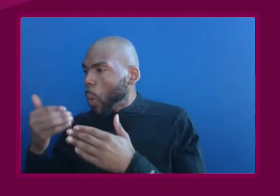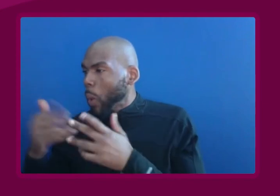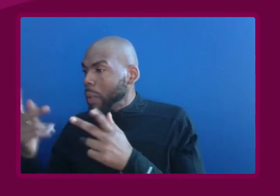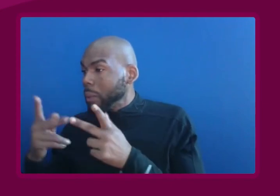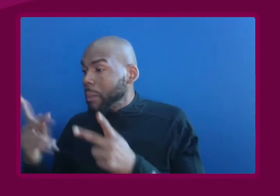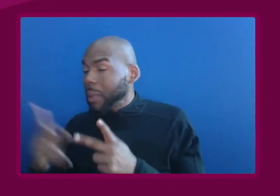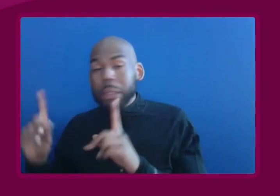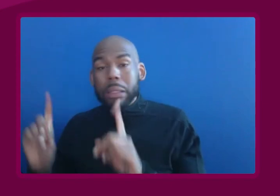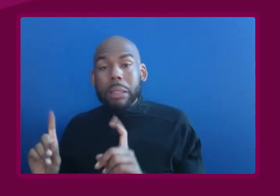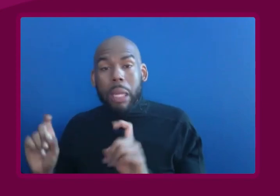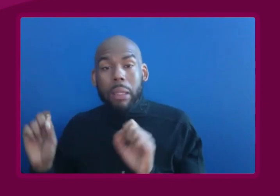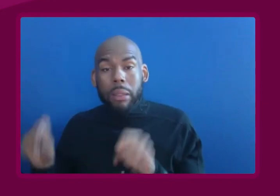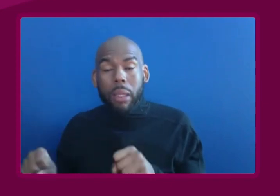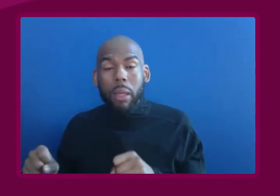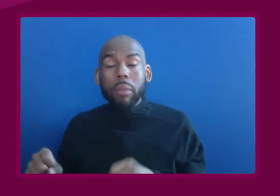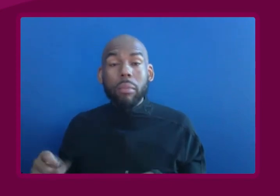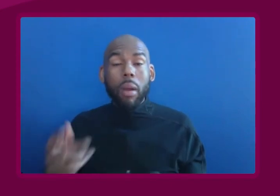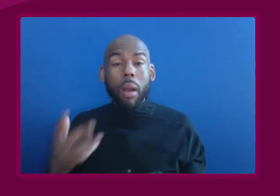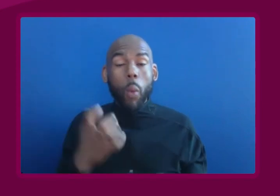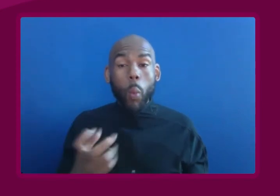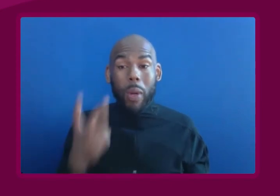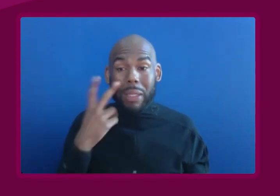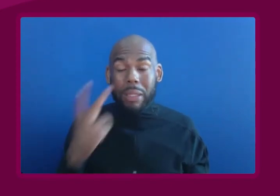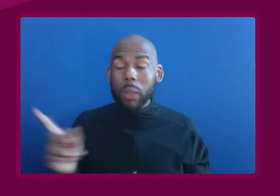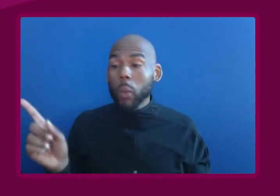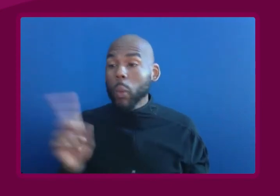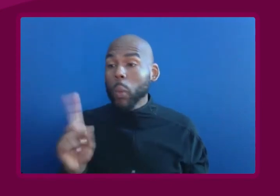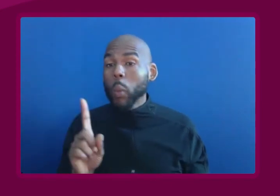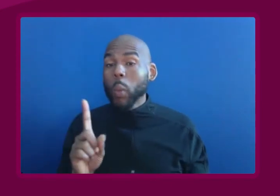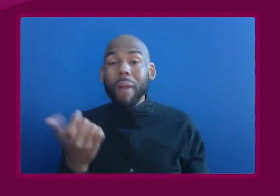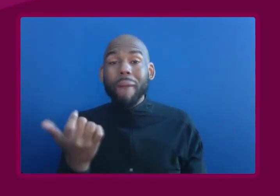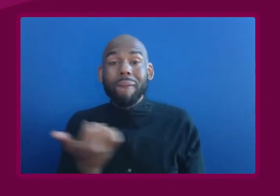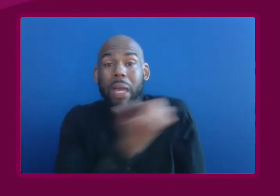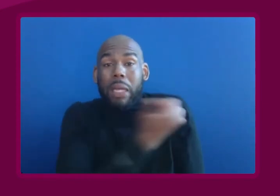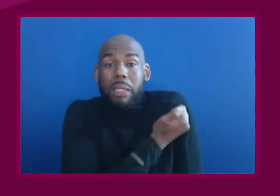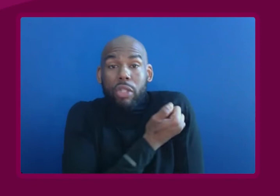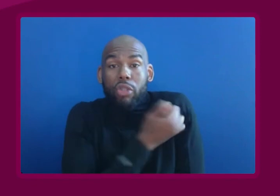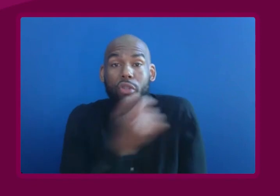test. I want to see where I can get a vaccination.